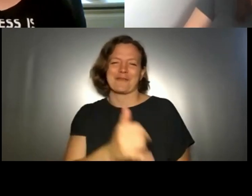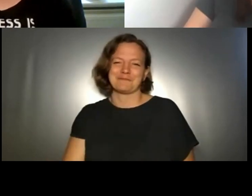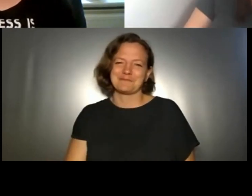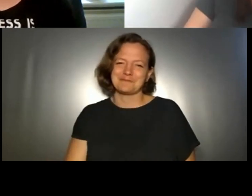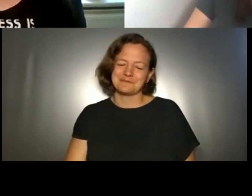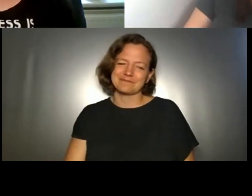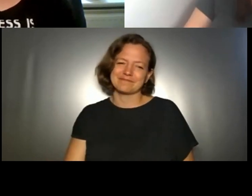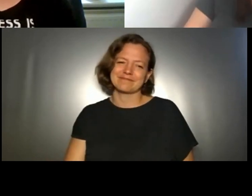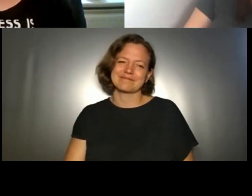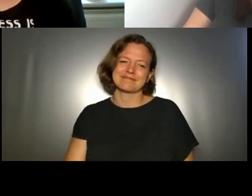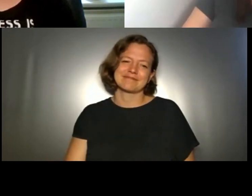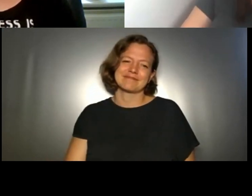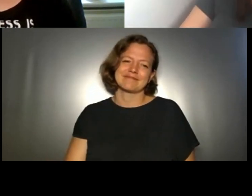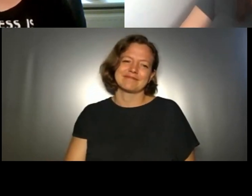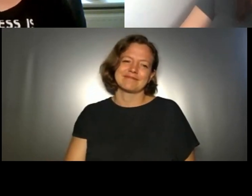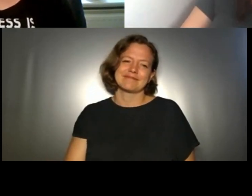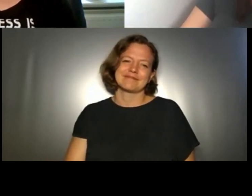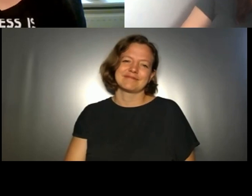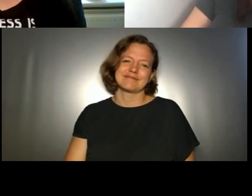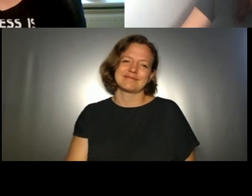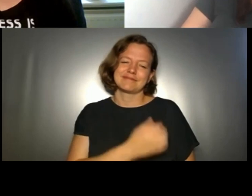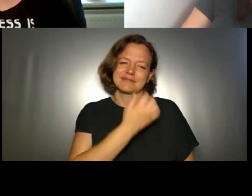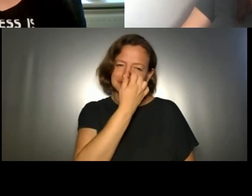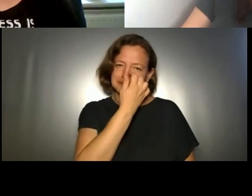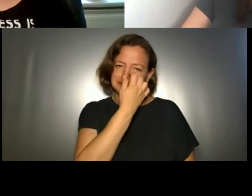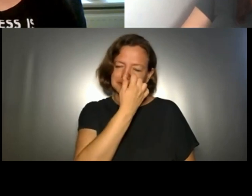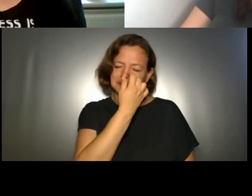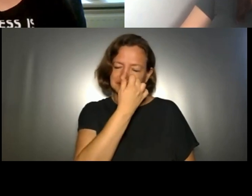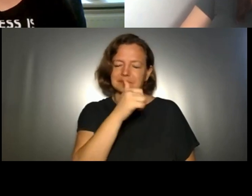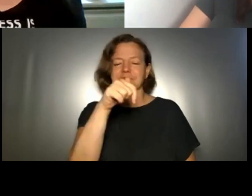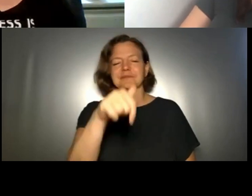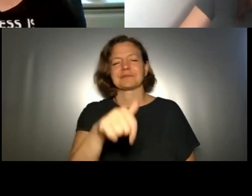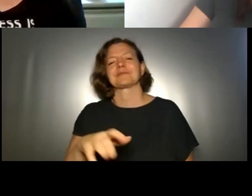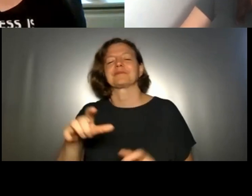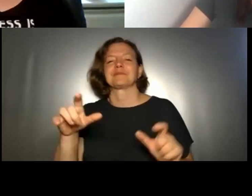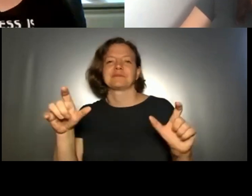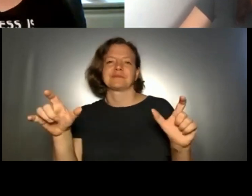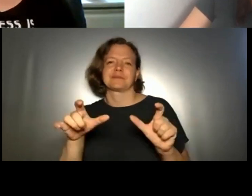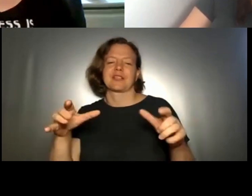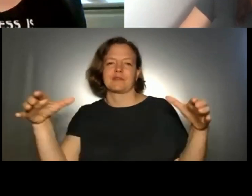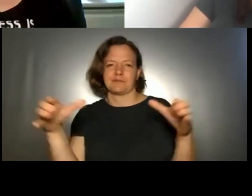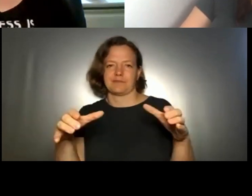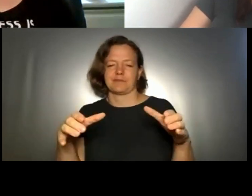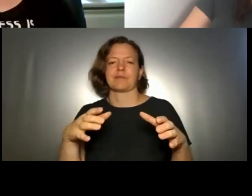I am one of the two project leaders of Making a Difference,